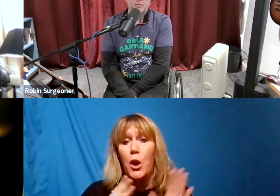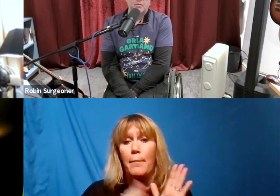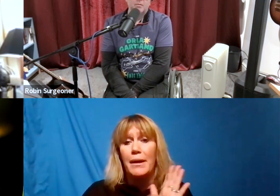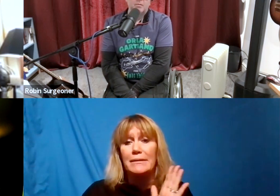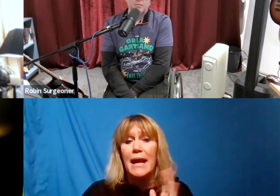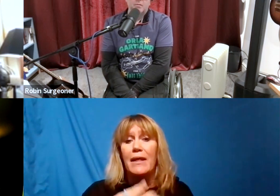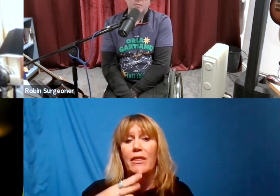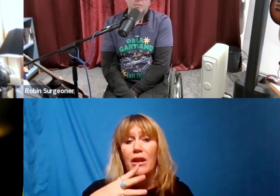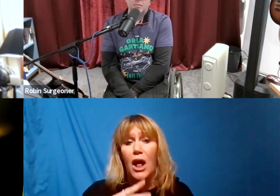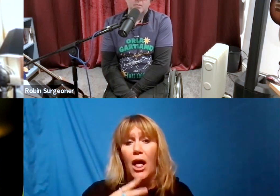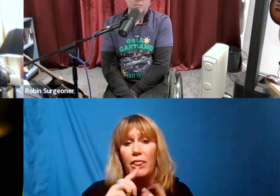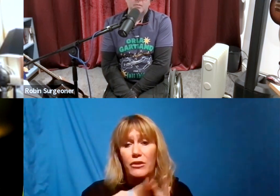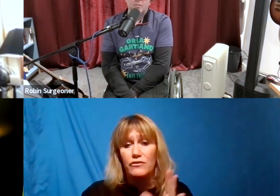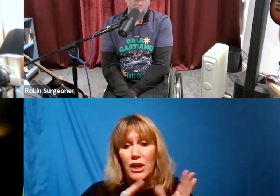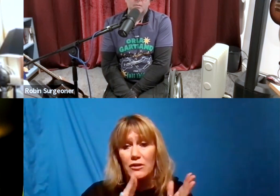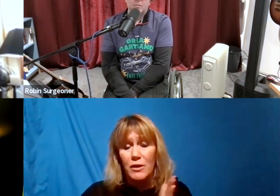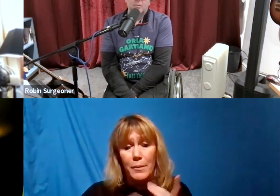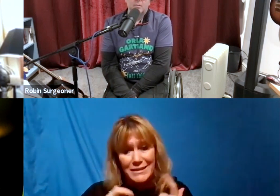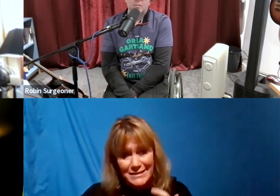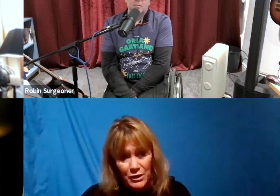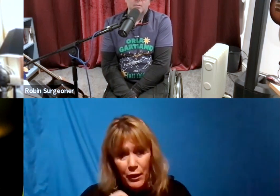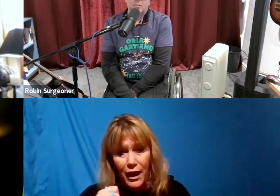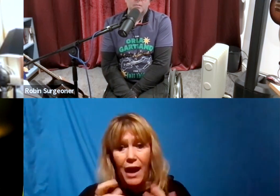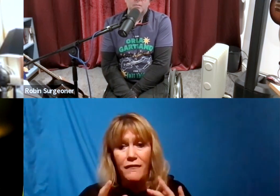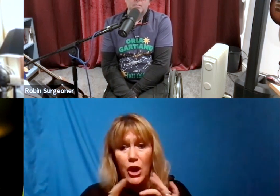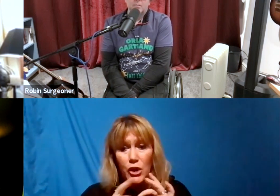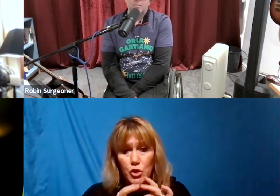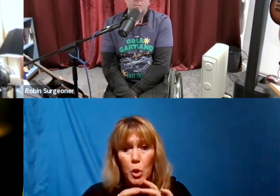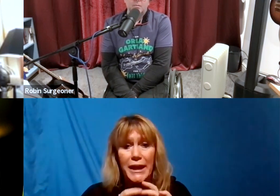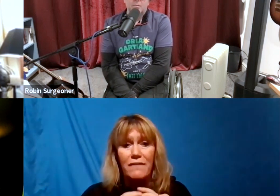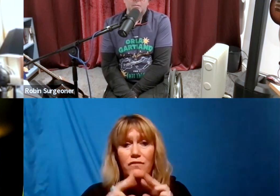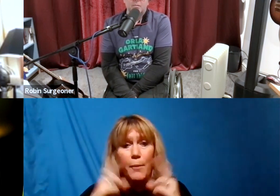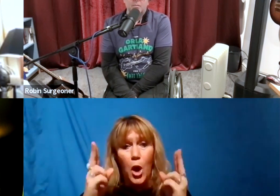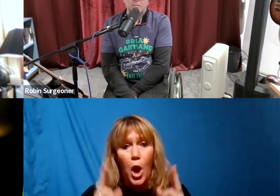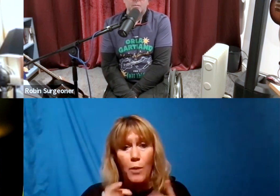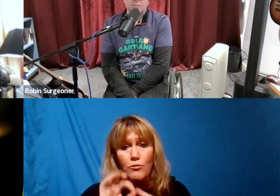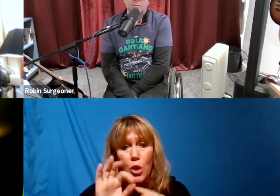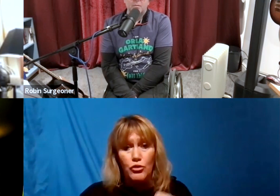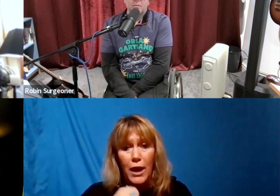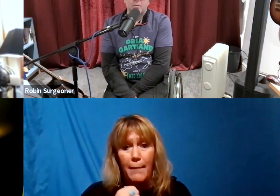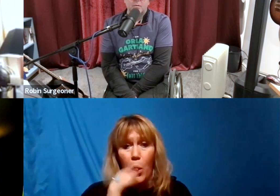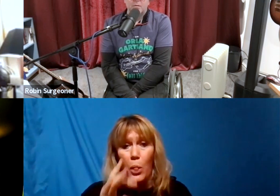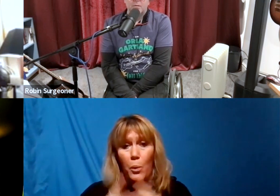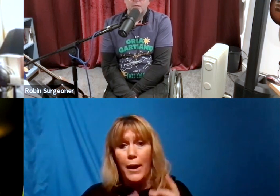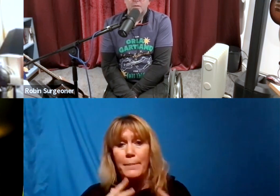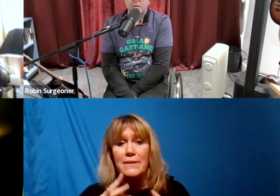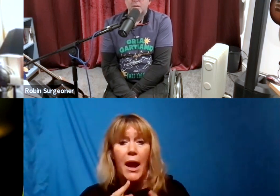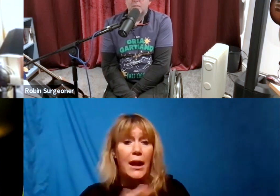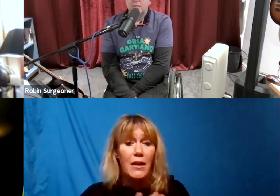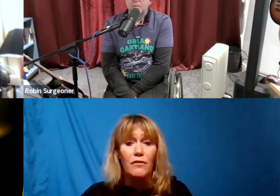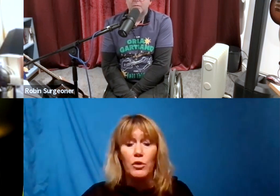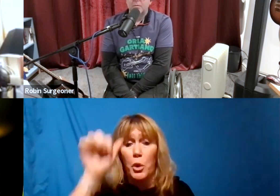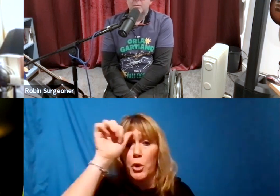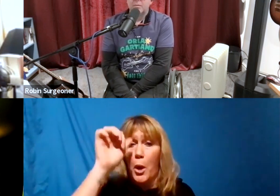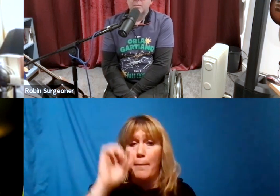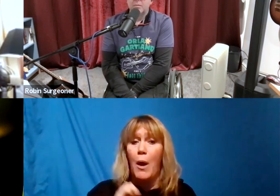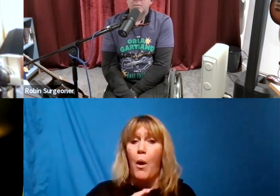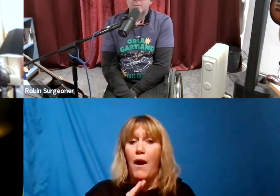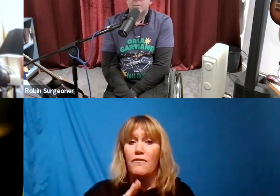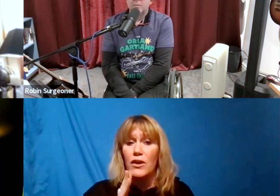But back to the sentiment, this song is called Don't Forget. Thank you very much for listening. I’m gonna carry on planning, I’ll plan my whole life With a VIP spot for you right next to me Take it on together, make it last